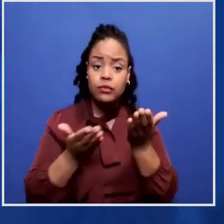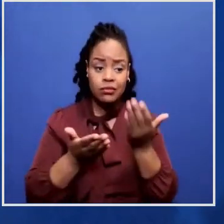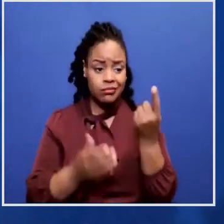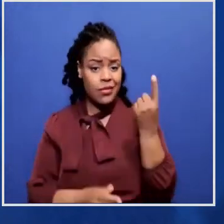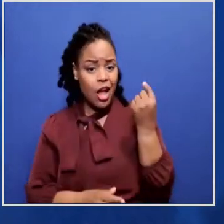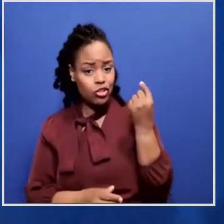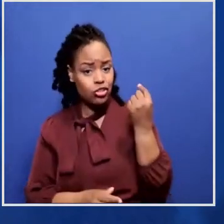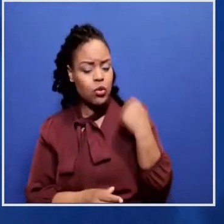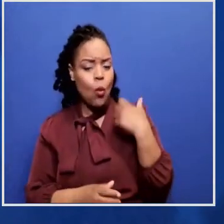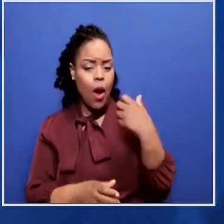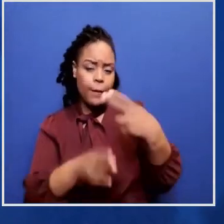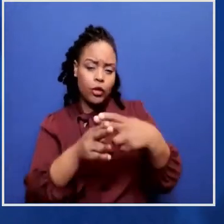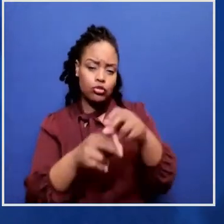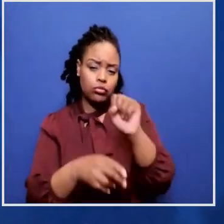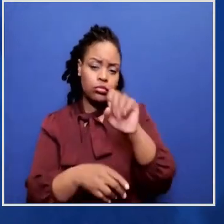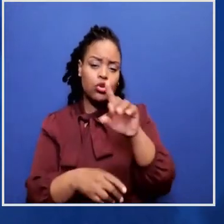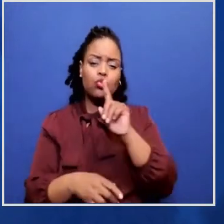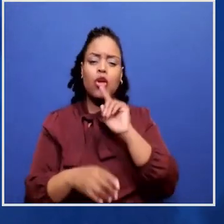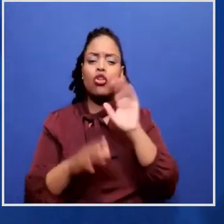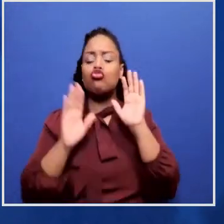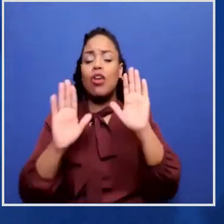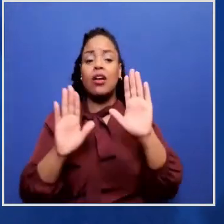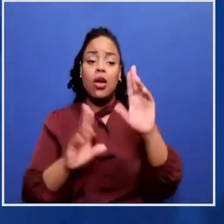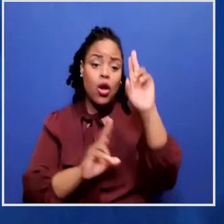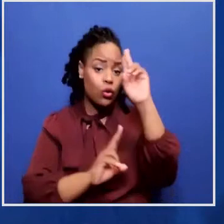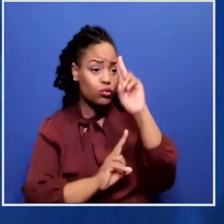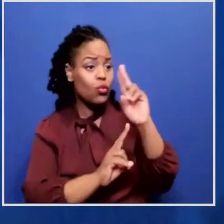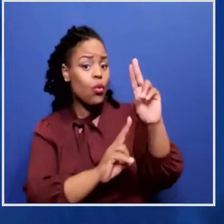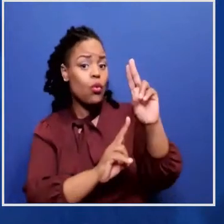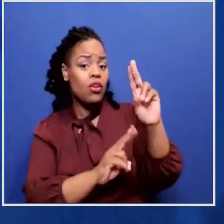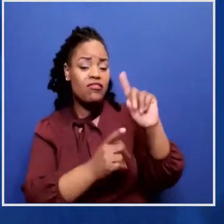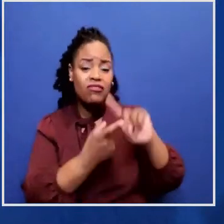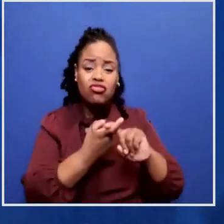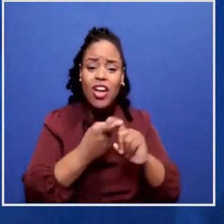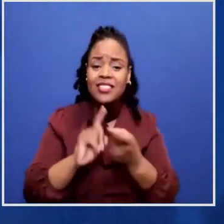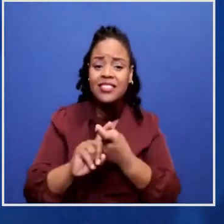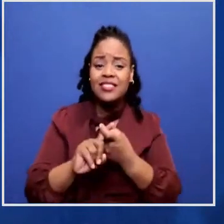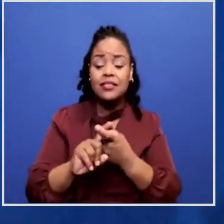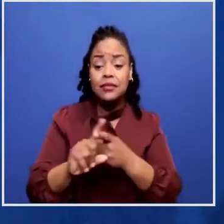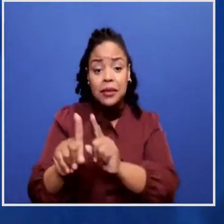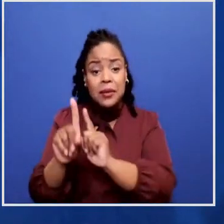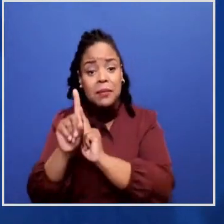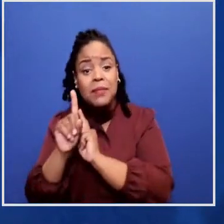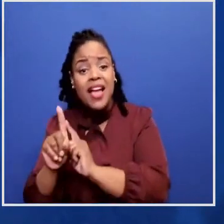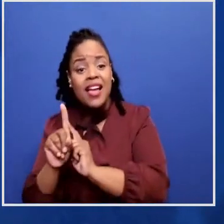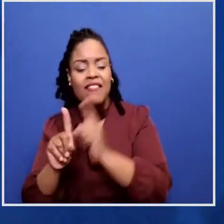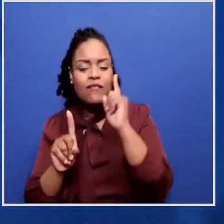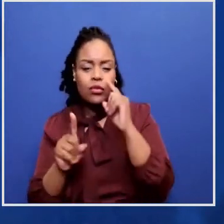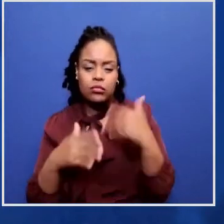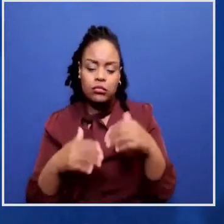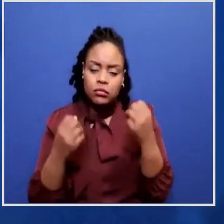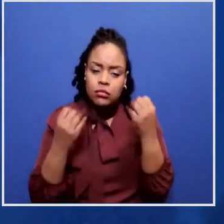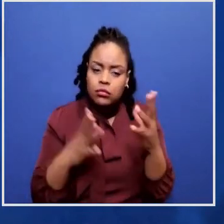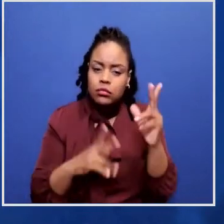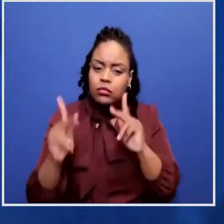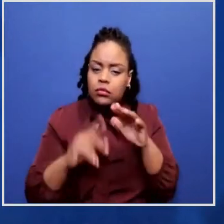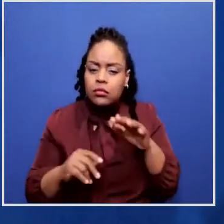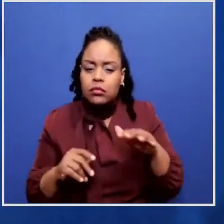IT.